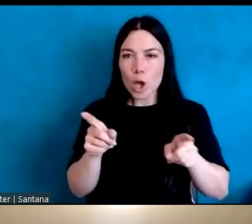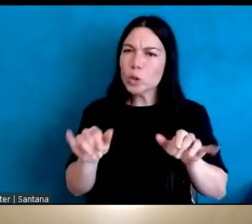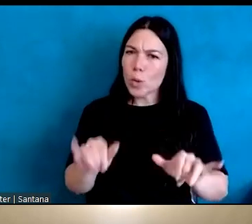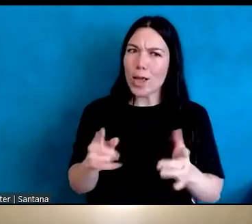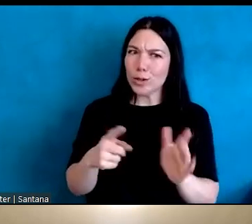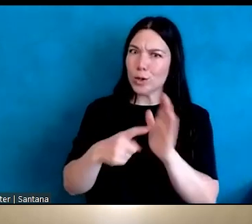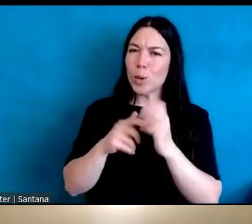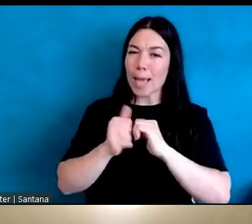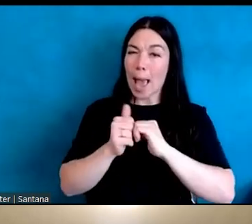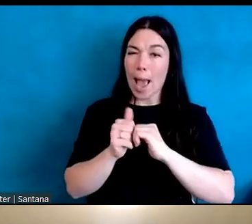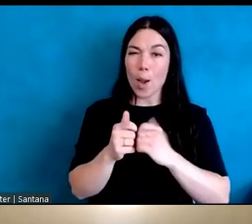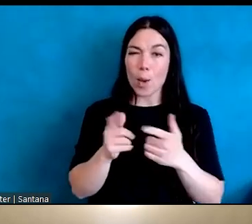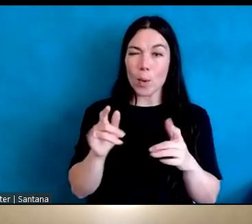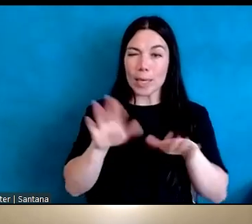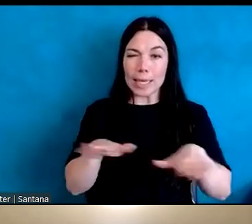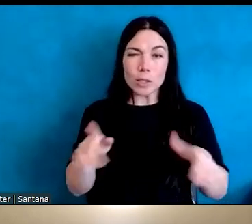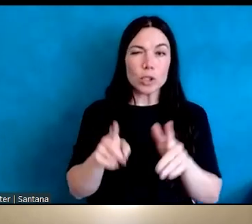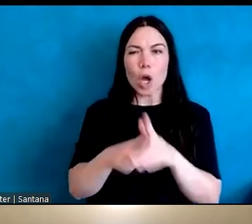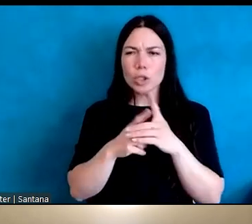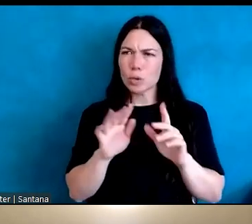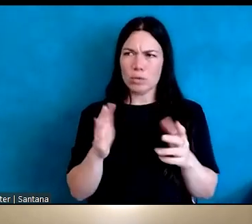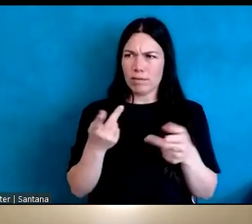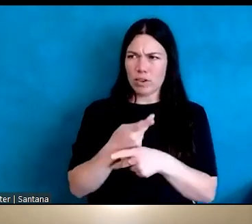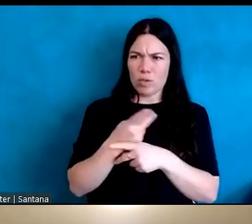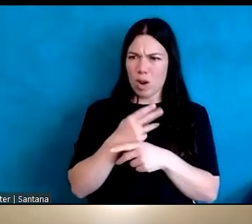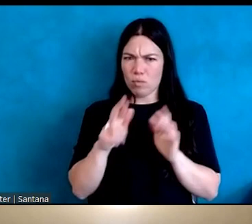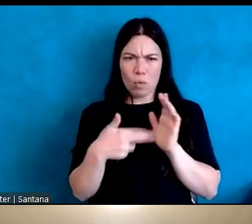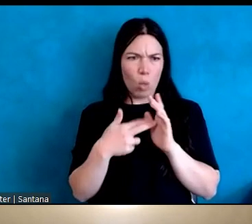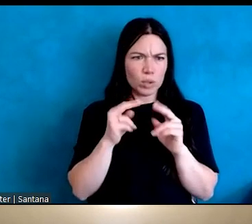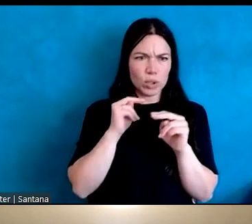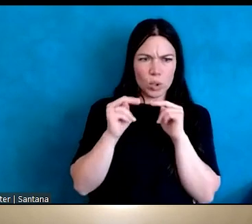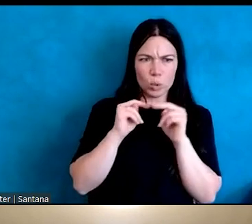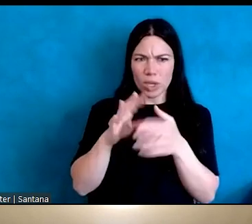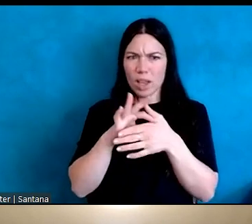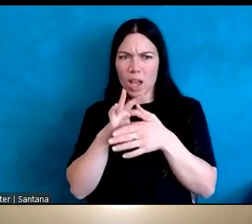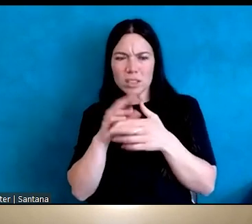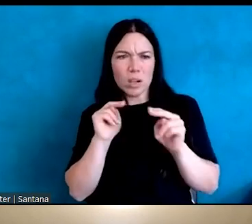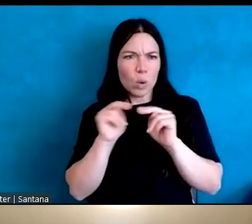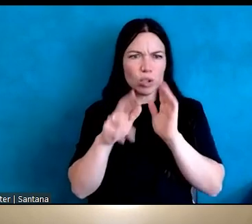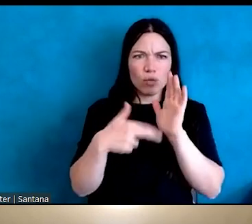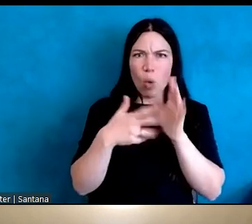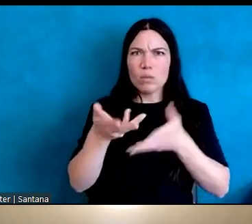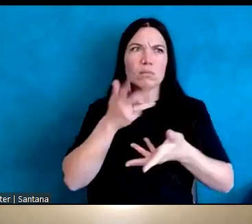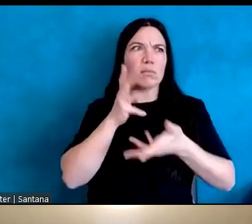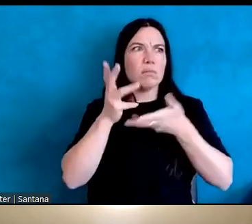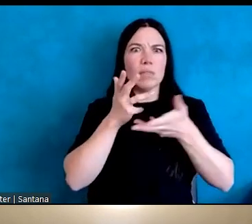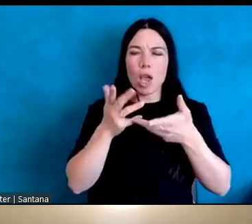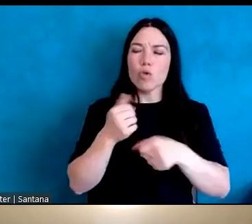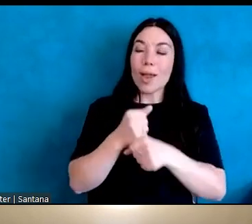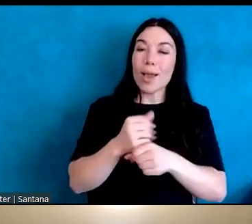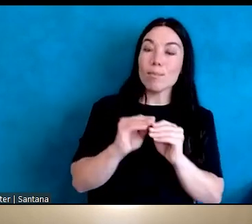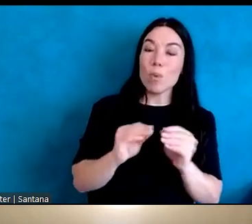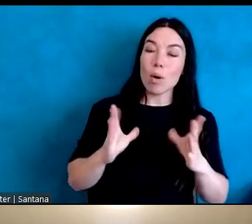roles and negotiating the content of what was going on created a much richer learning environment for the children.